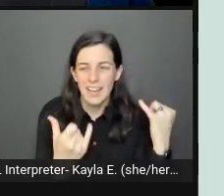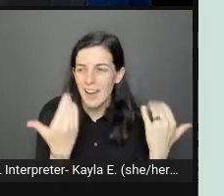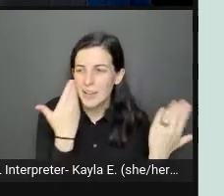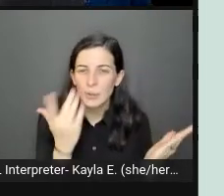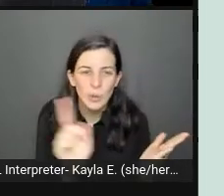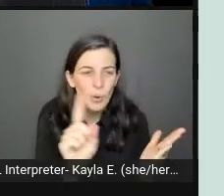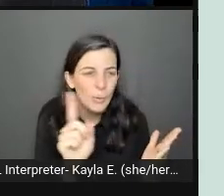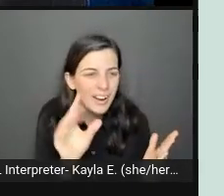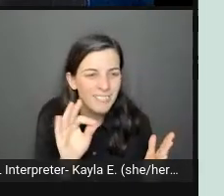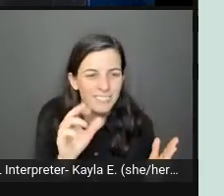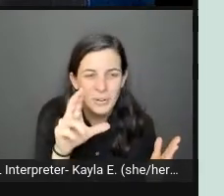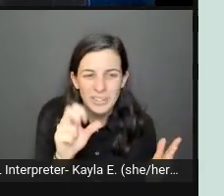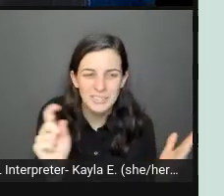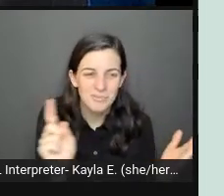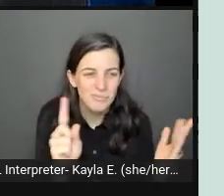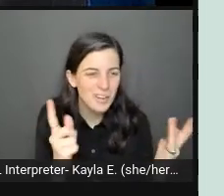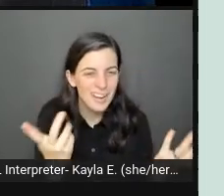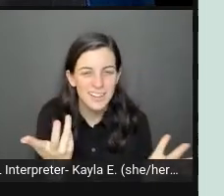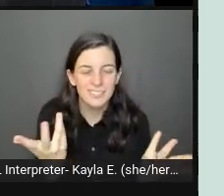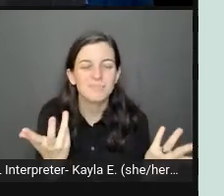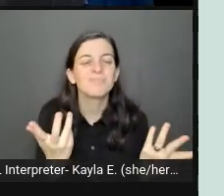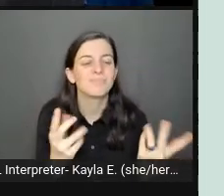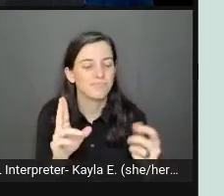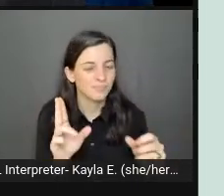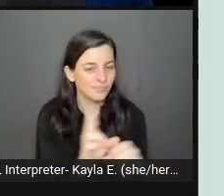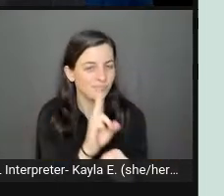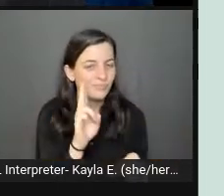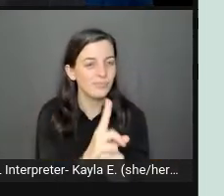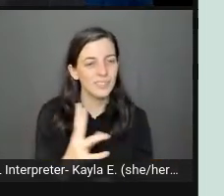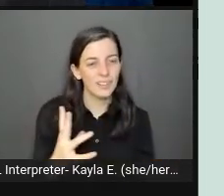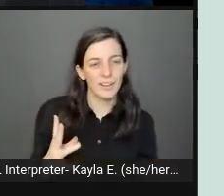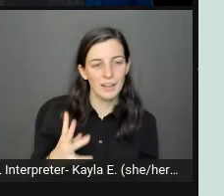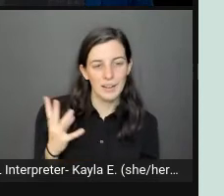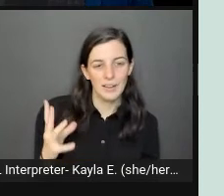It actually uses the official way of doing tab panels